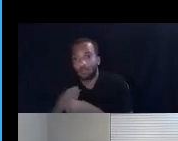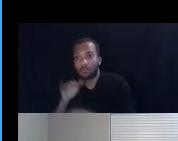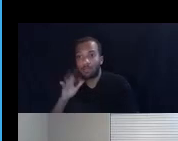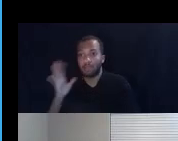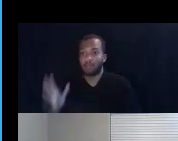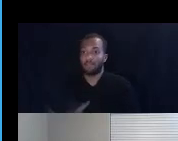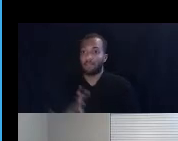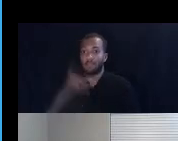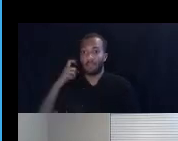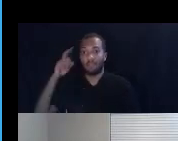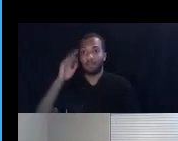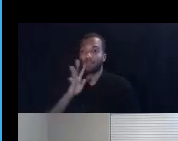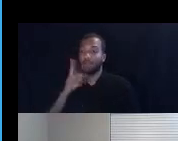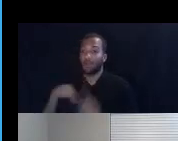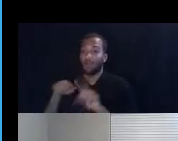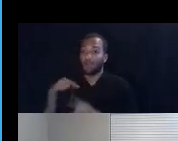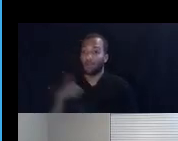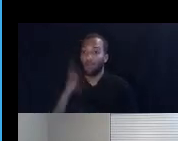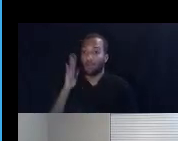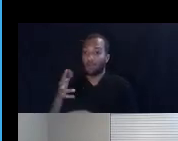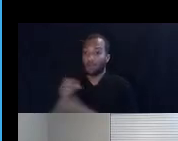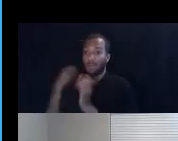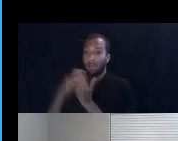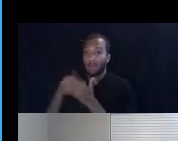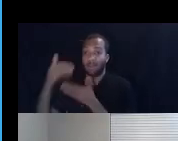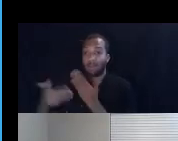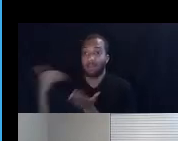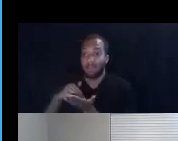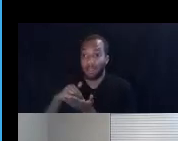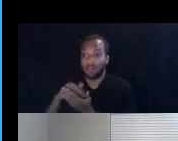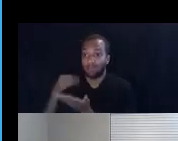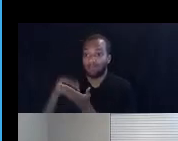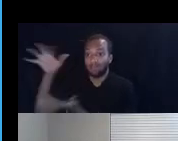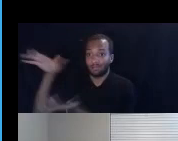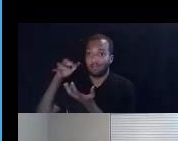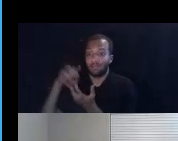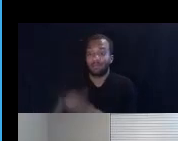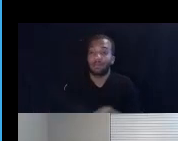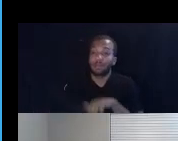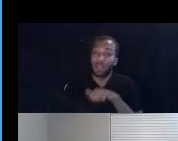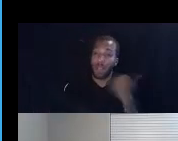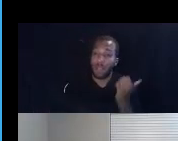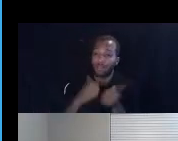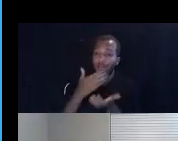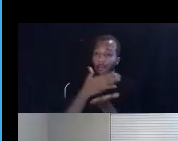for when we can get money next. The other piece of that as far as priorities is,